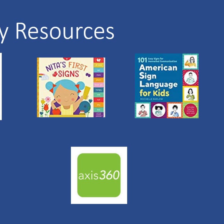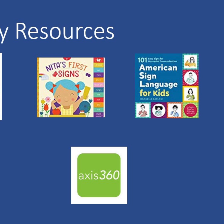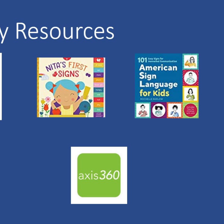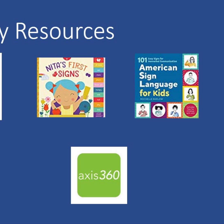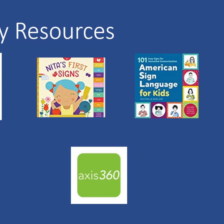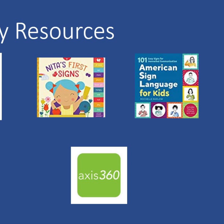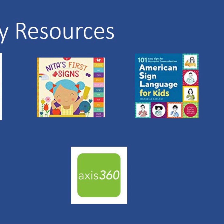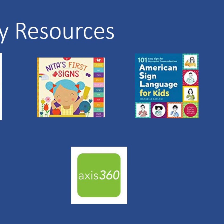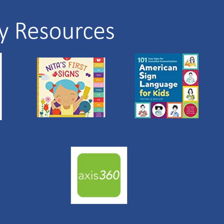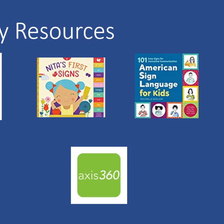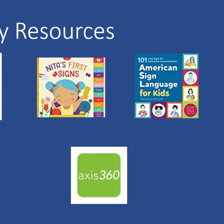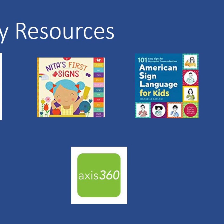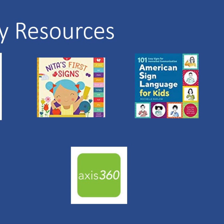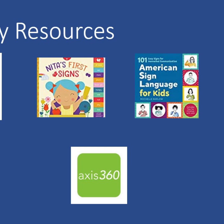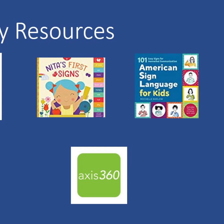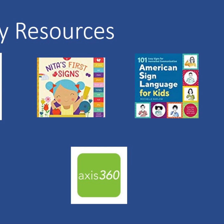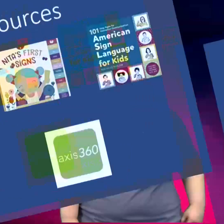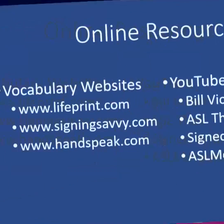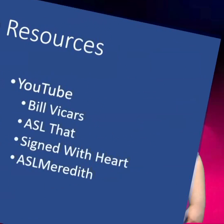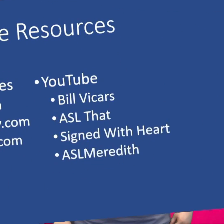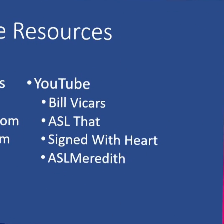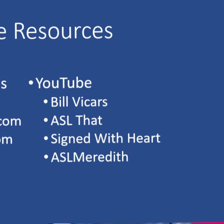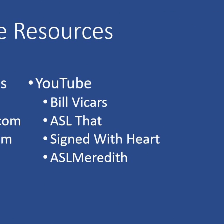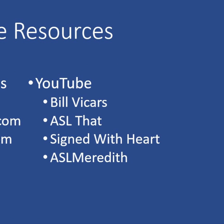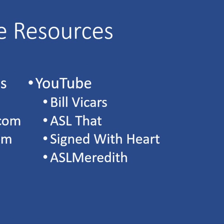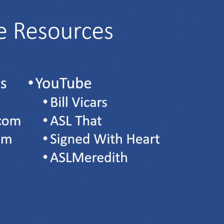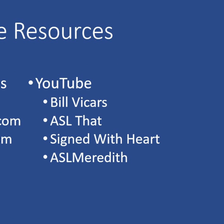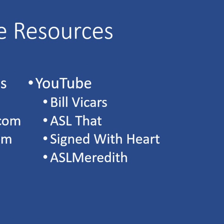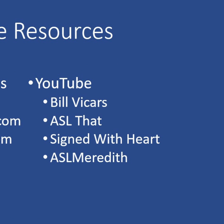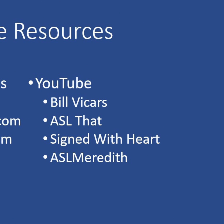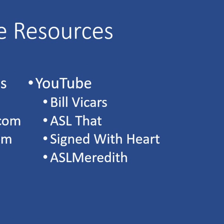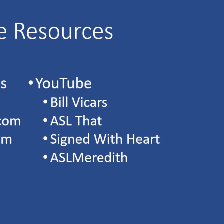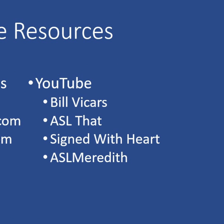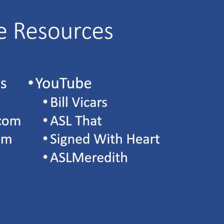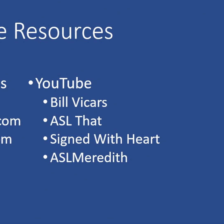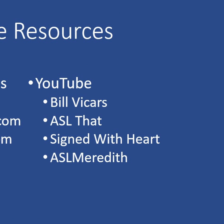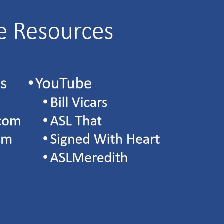they also have some awesome digital resources. And lastly, don't forget to check us out on